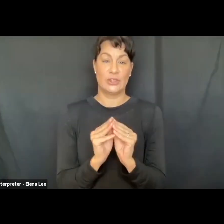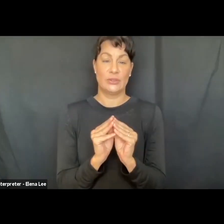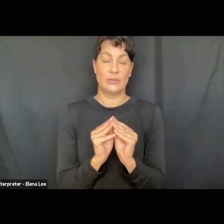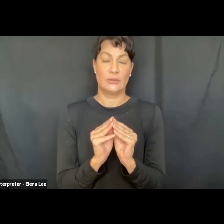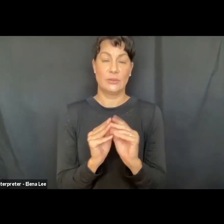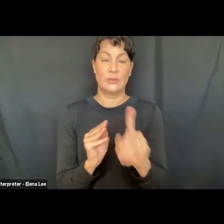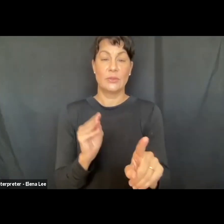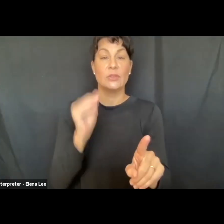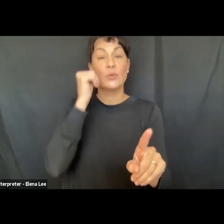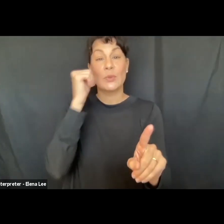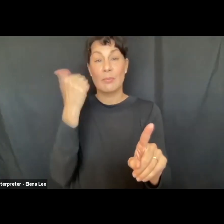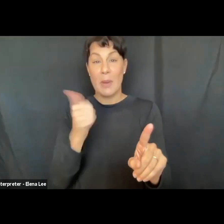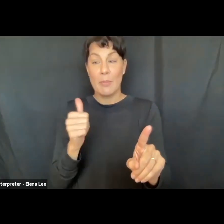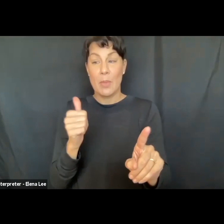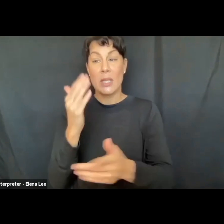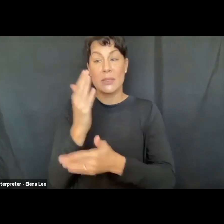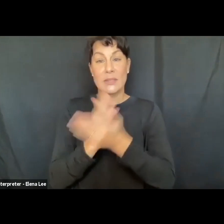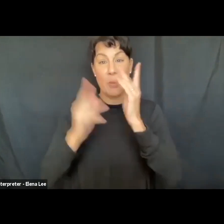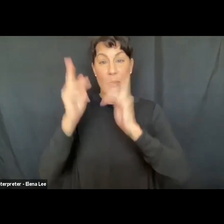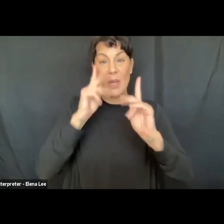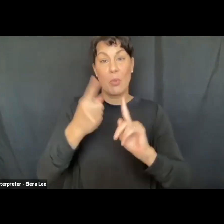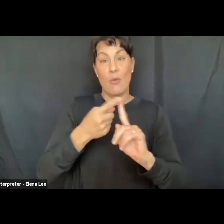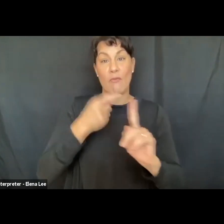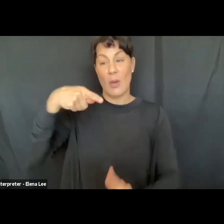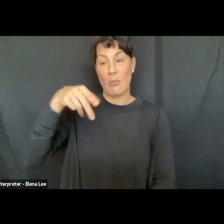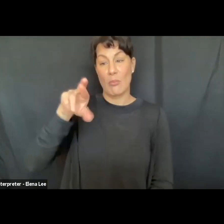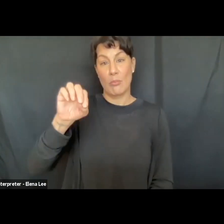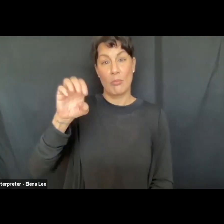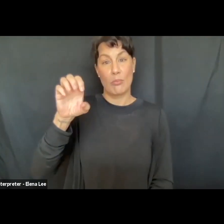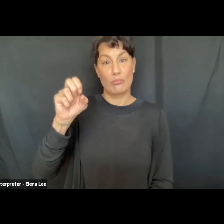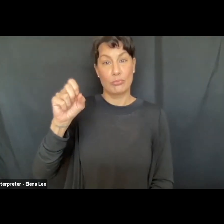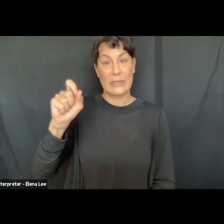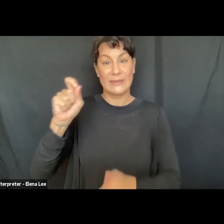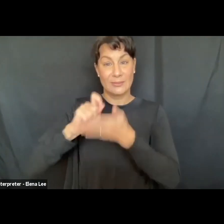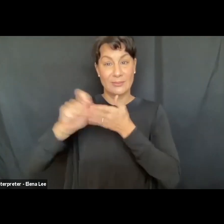might be in the audience. I'd like to thank our funders today,